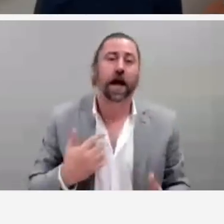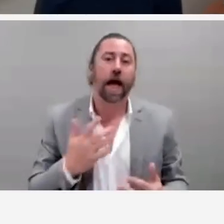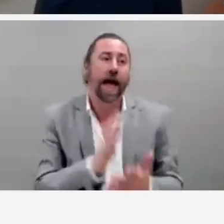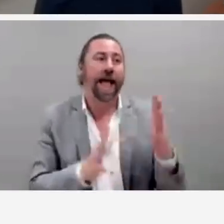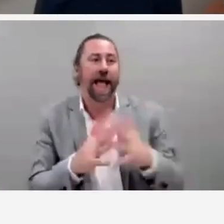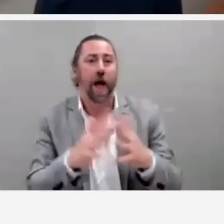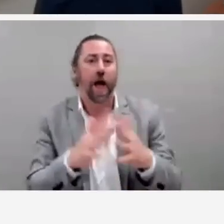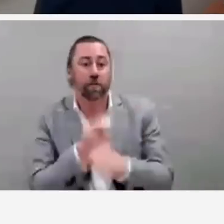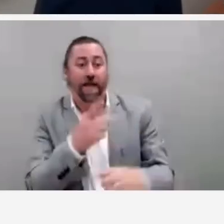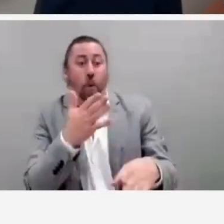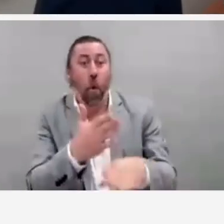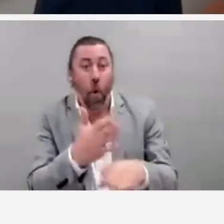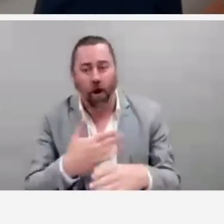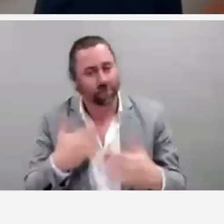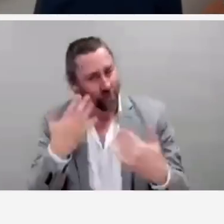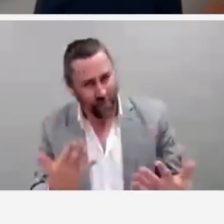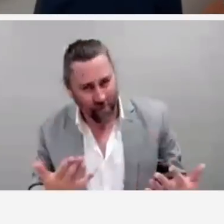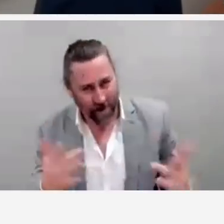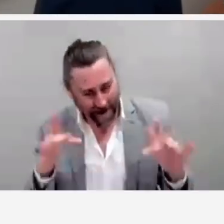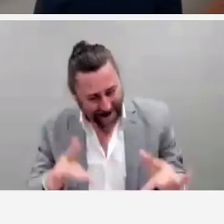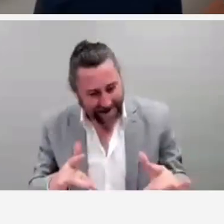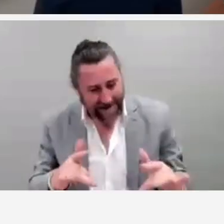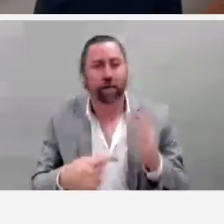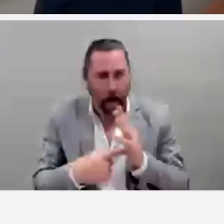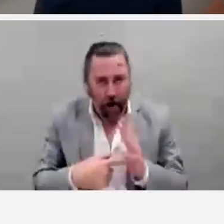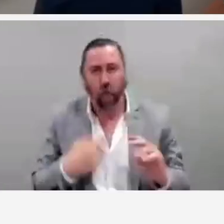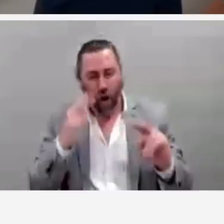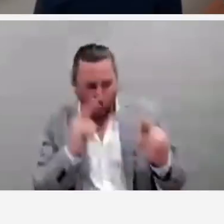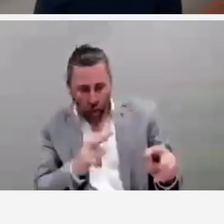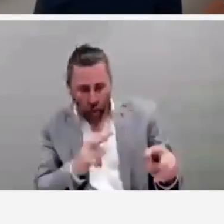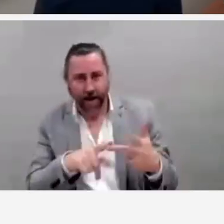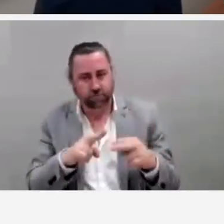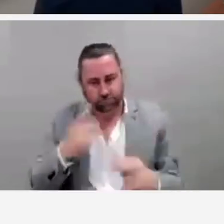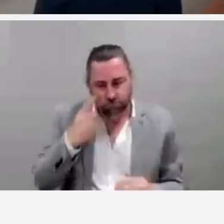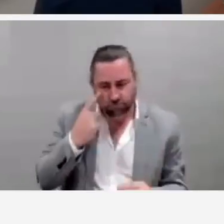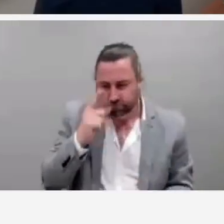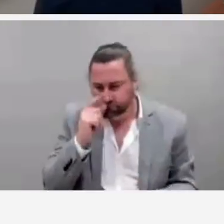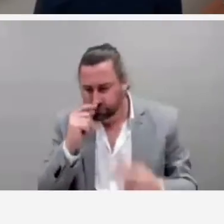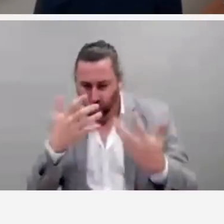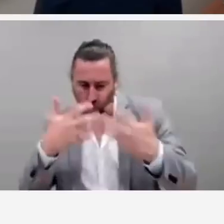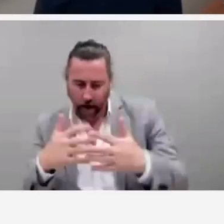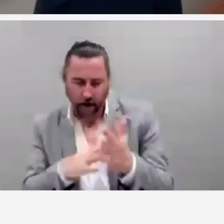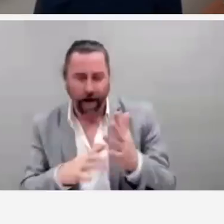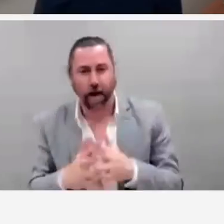of this yet but it's something that we're looking really closely at. And it kind of ties in to this question around self-management.